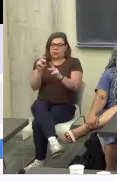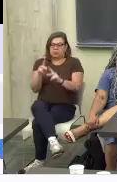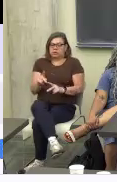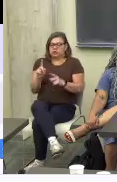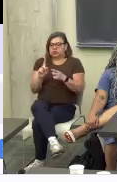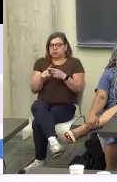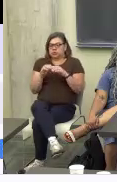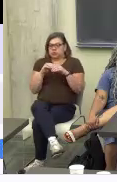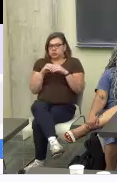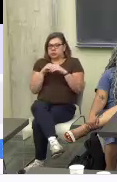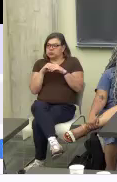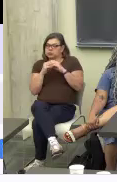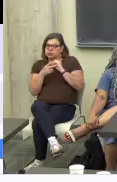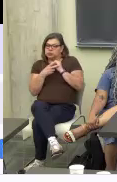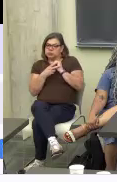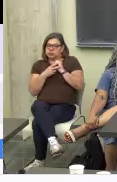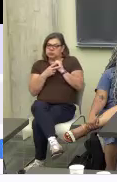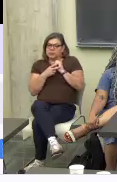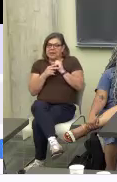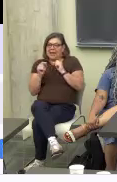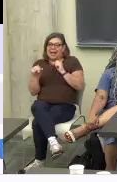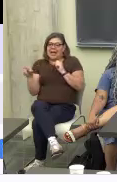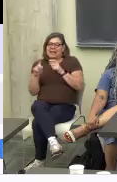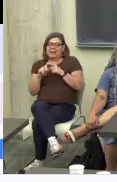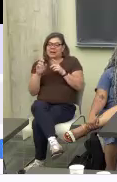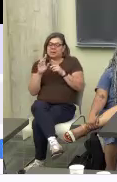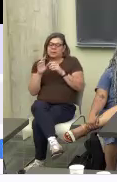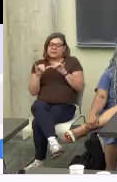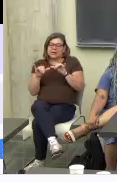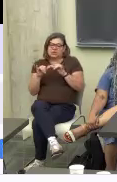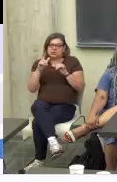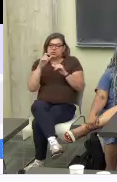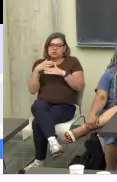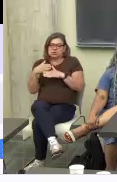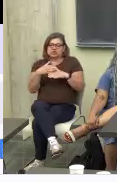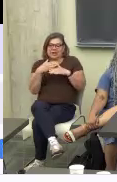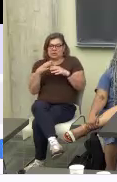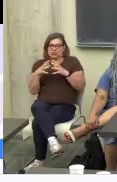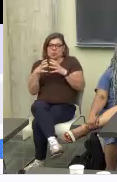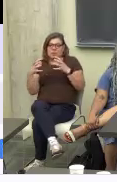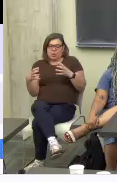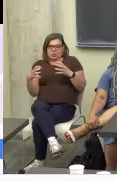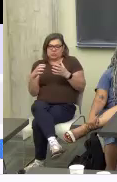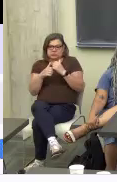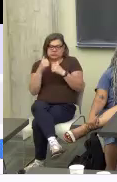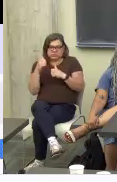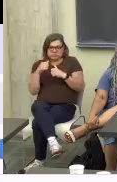of success is in who shares the most. And so the abundance is something that